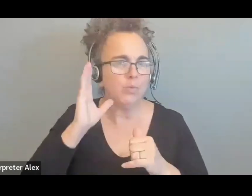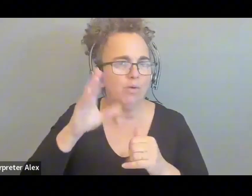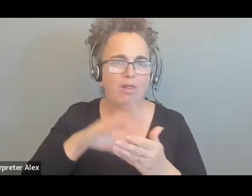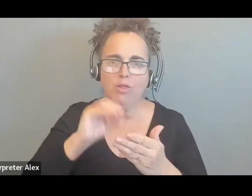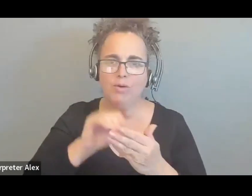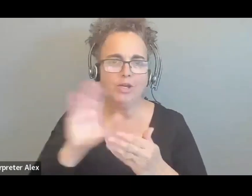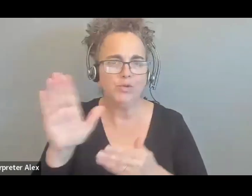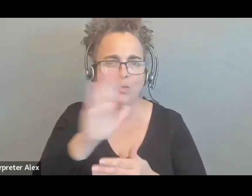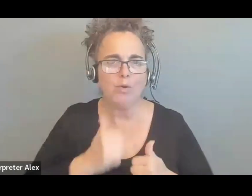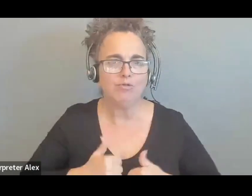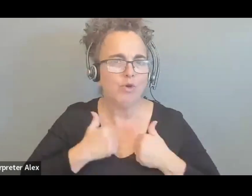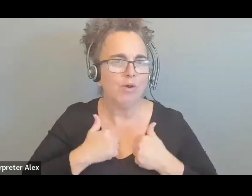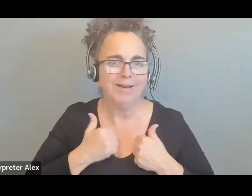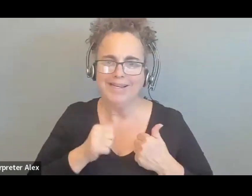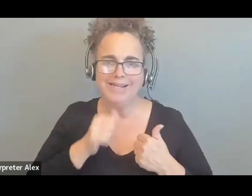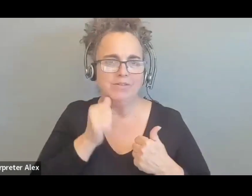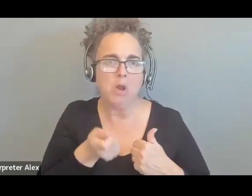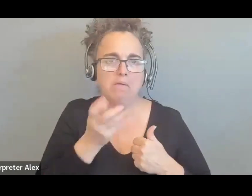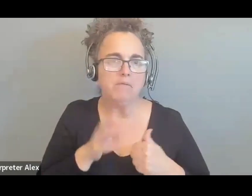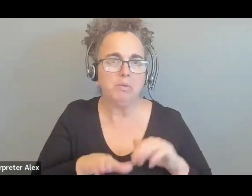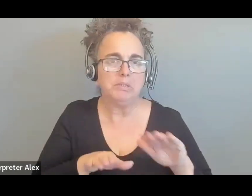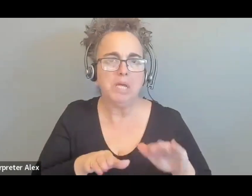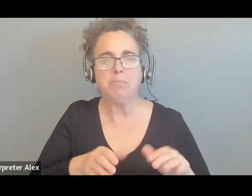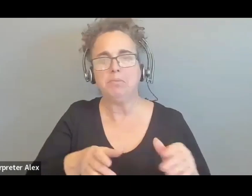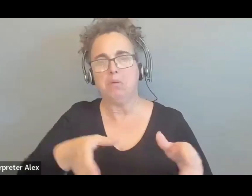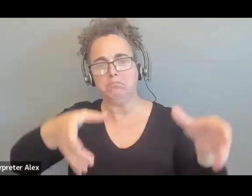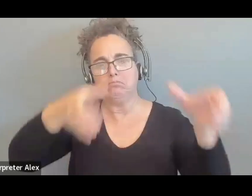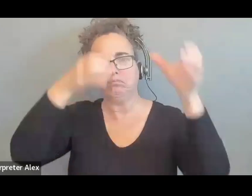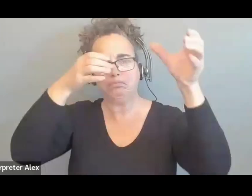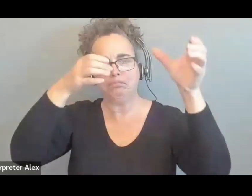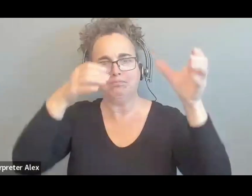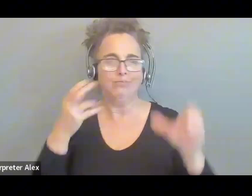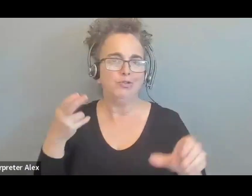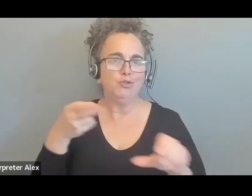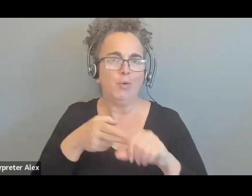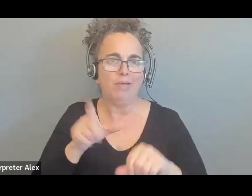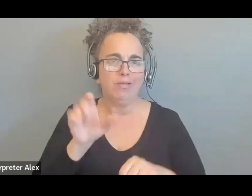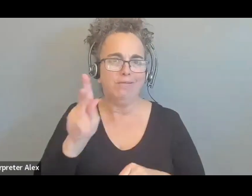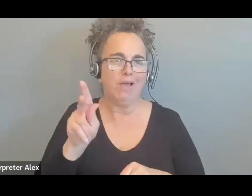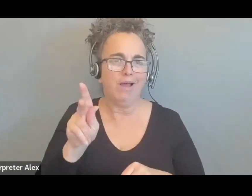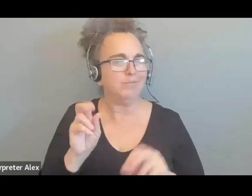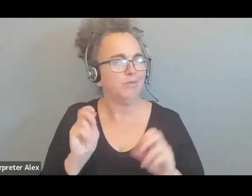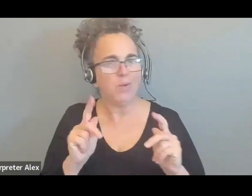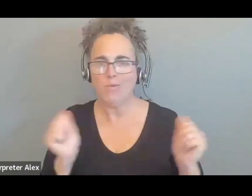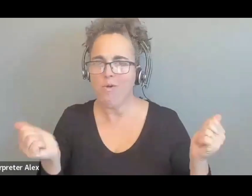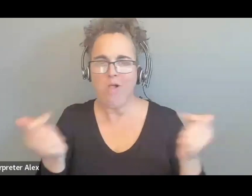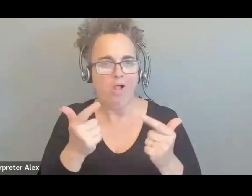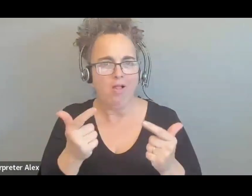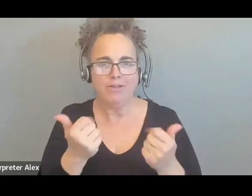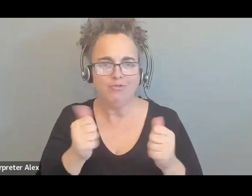It's not like you take a couple steps and now you've arrived and you're in the club. We're all still seeking to understand